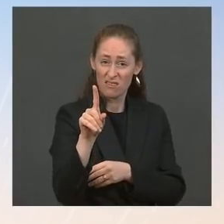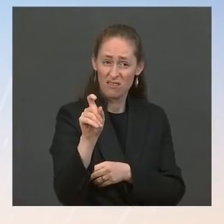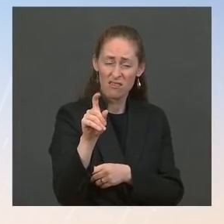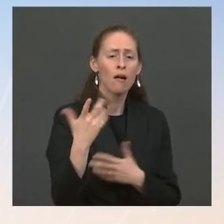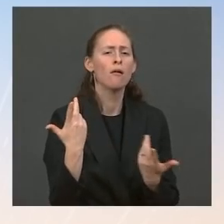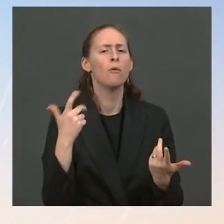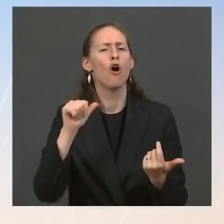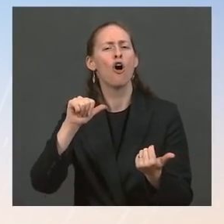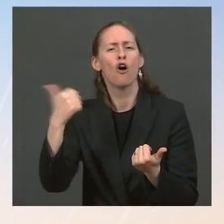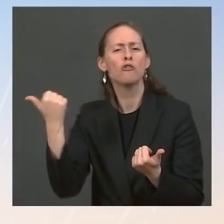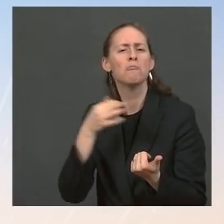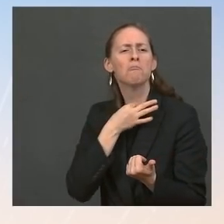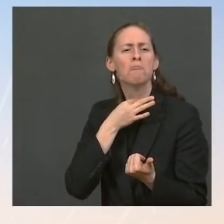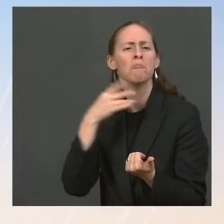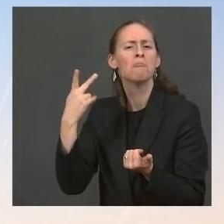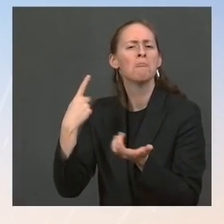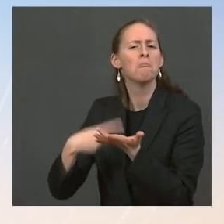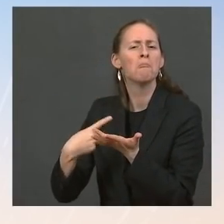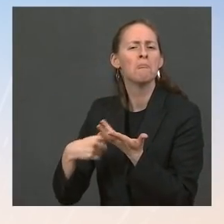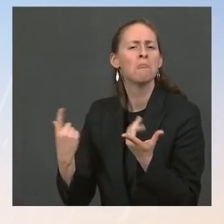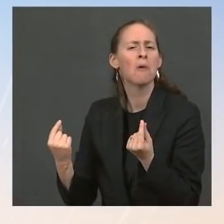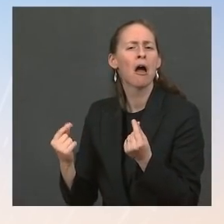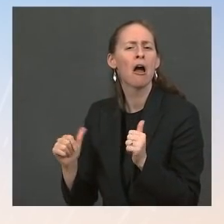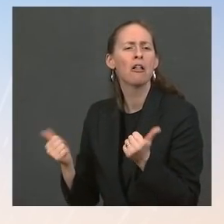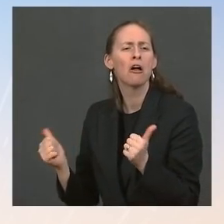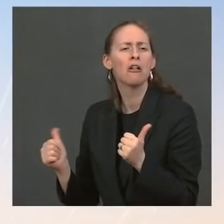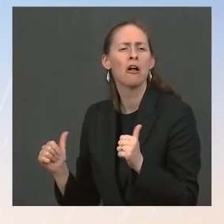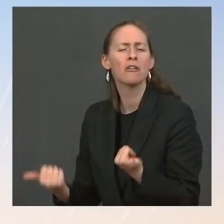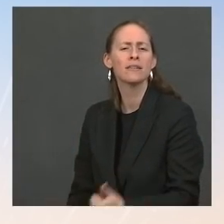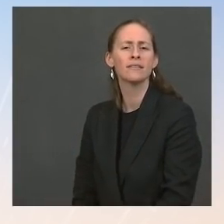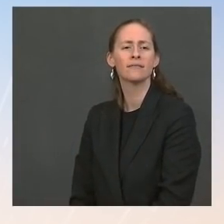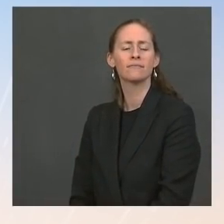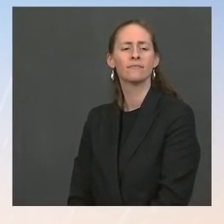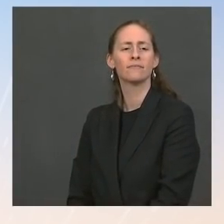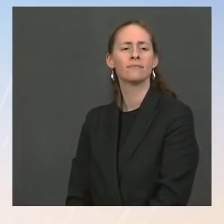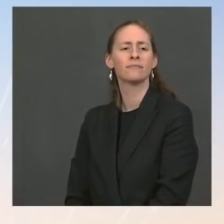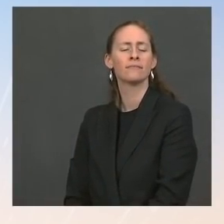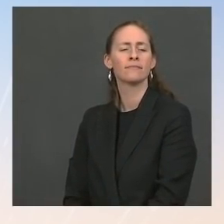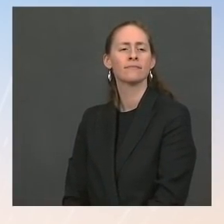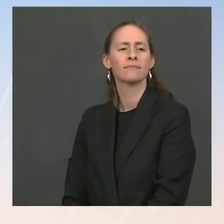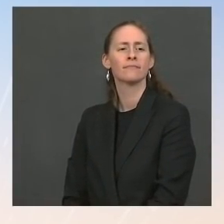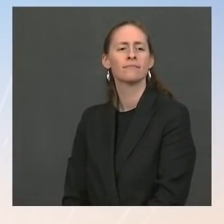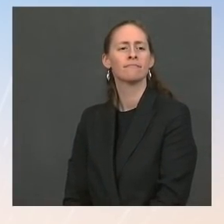I know we did a preview call last night, but let me reiterate a couple of the highlights of what will be the focus of the meeting,